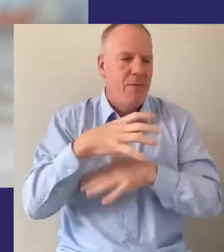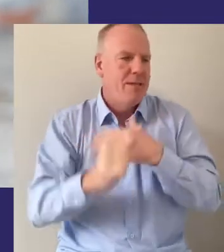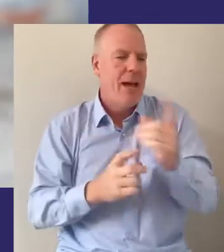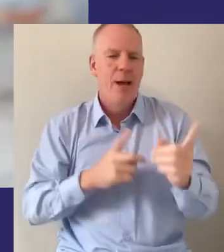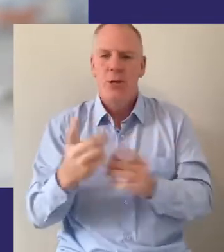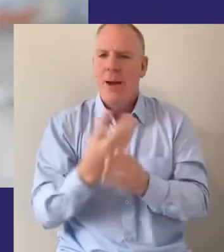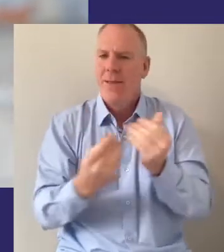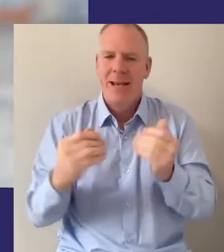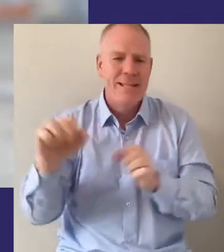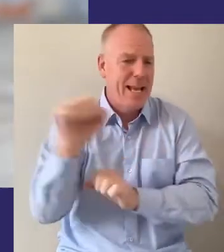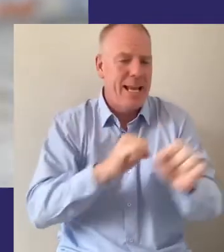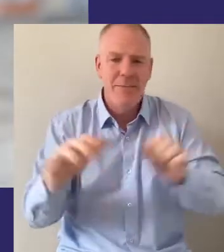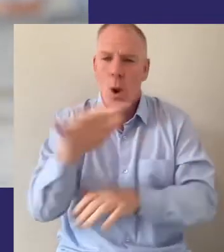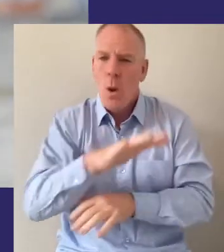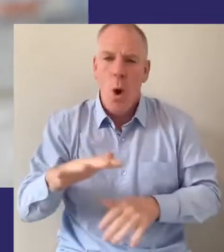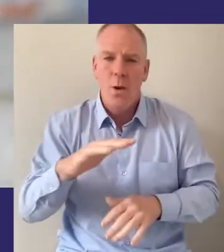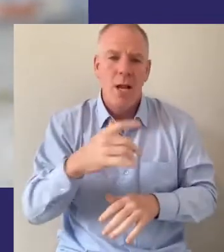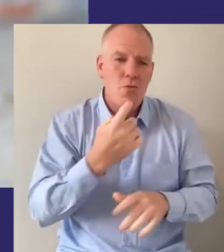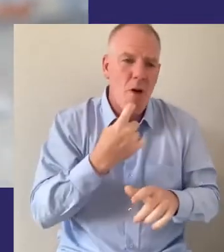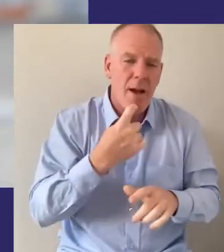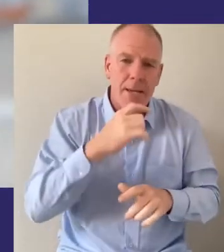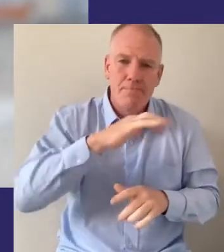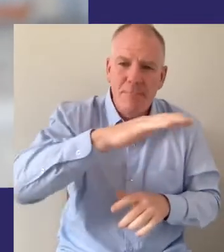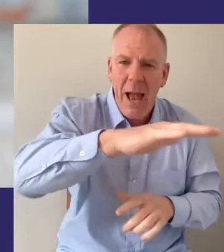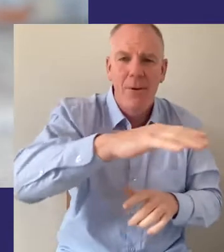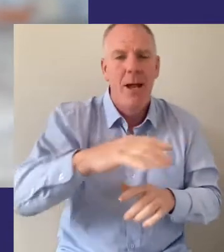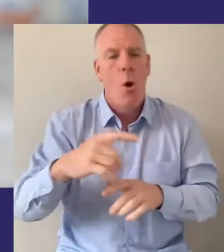beach cleans on their local shore, and on their rocky shores, indeed, and they've an